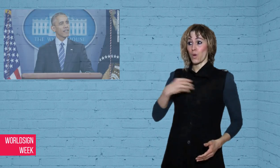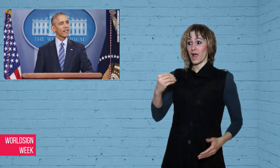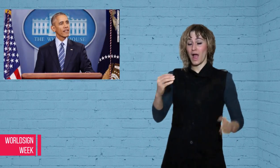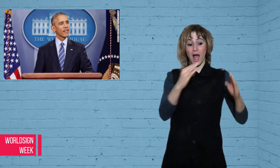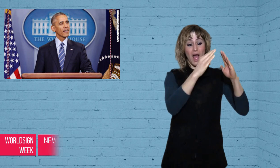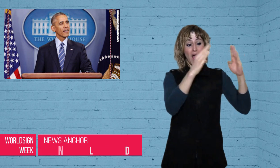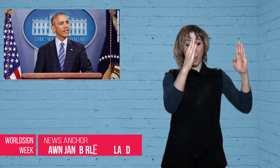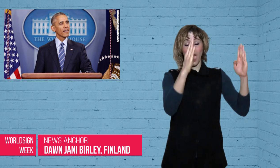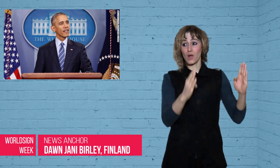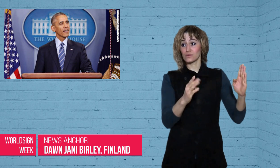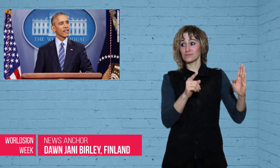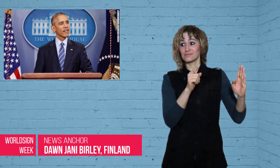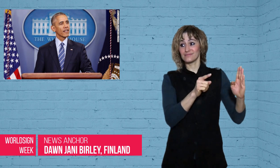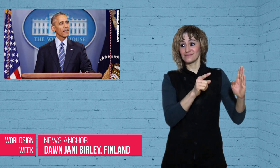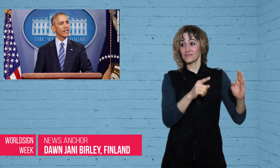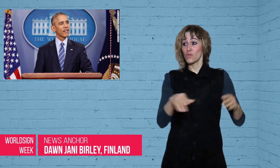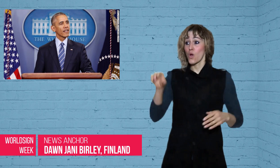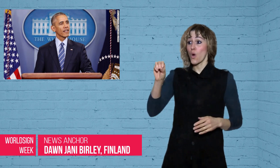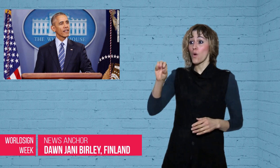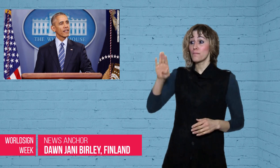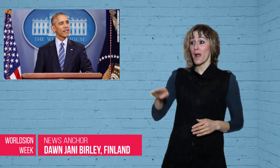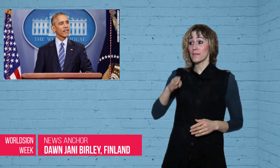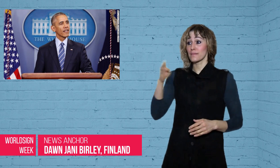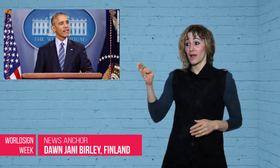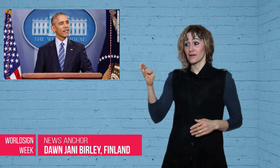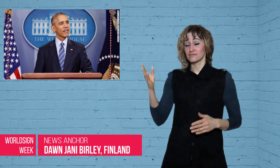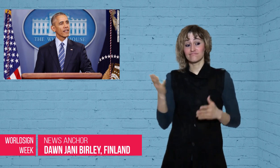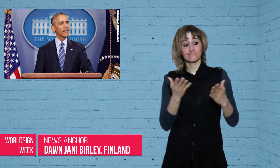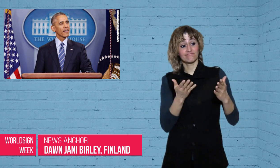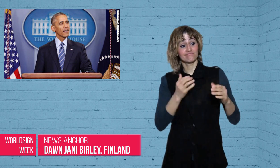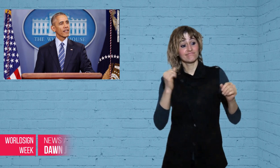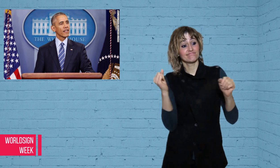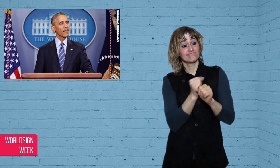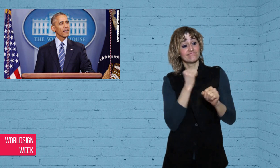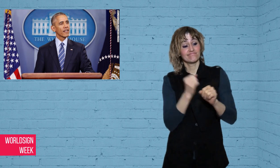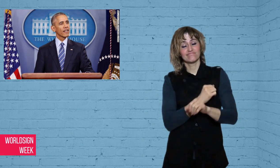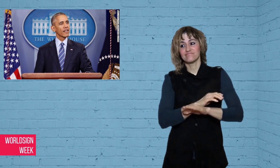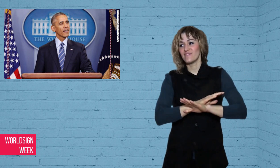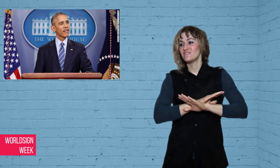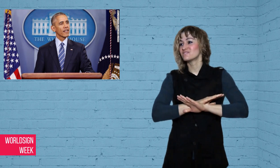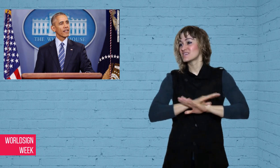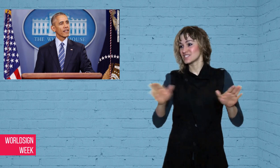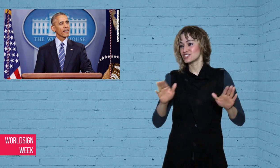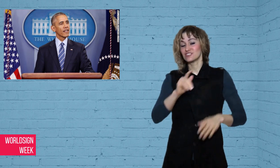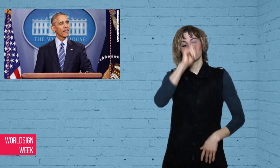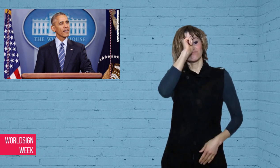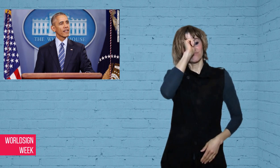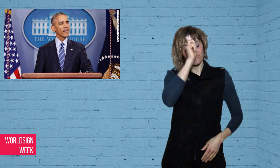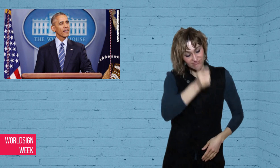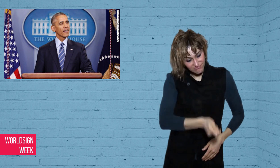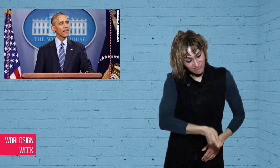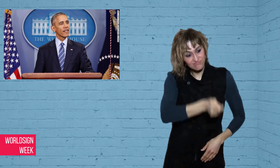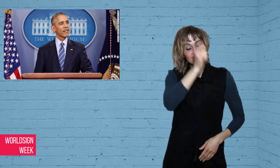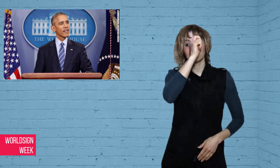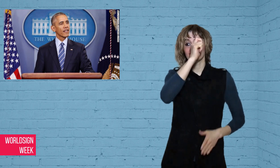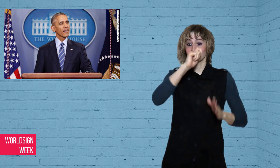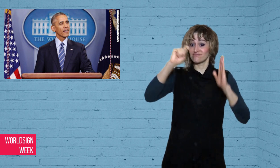Dawn: Obama will leave the White House for